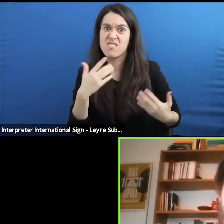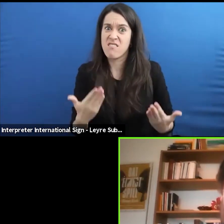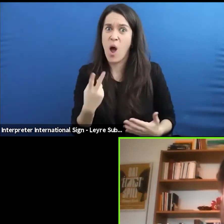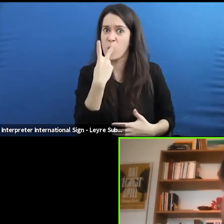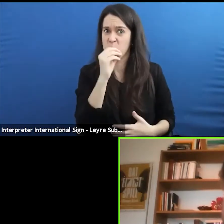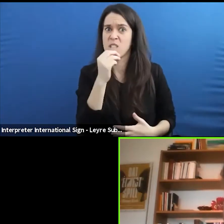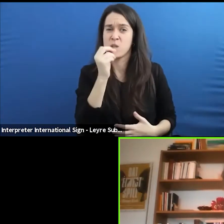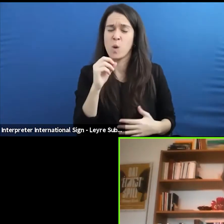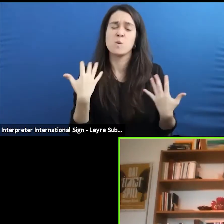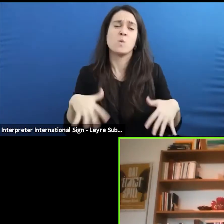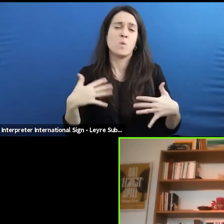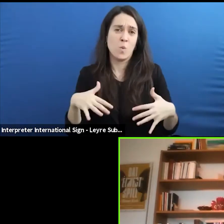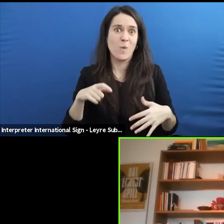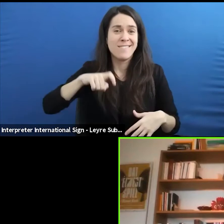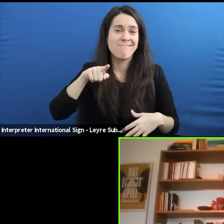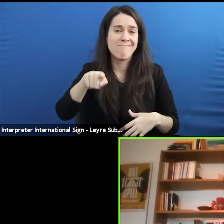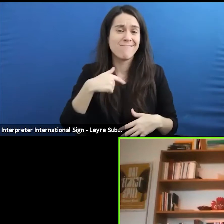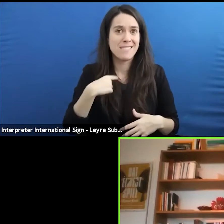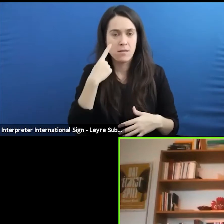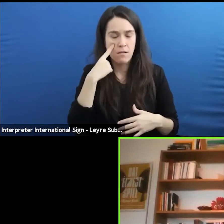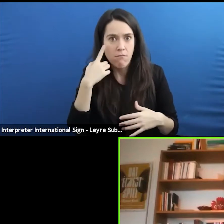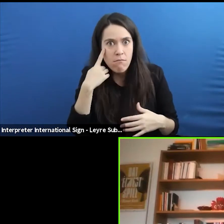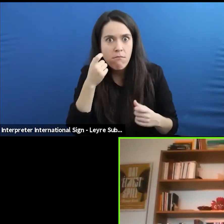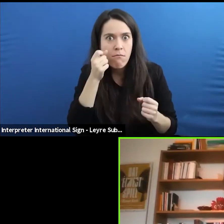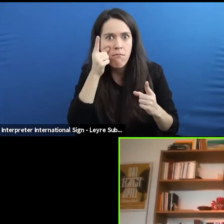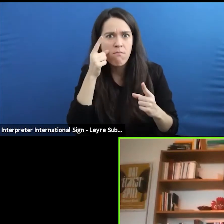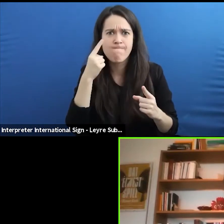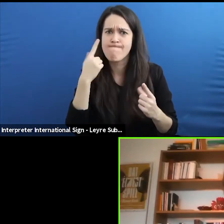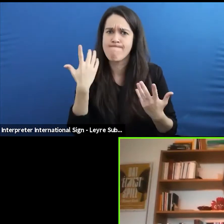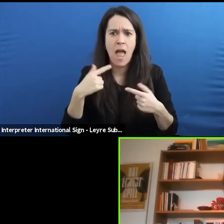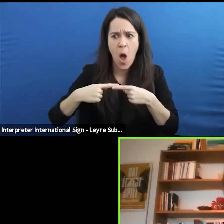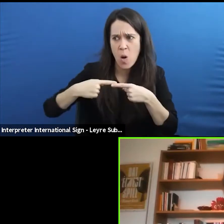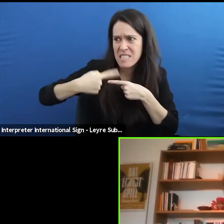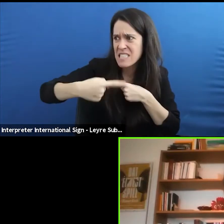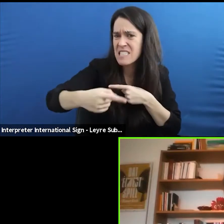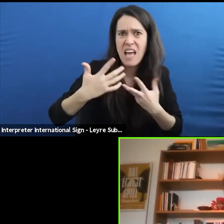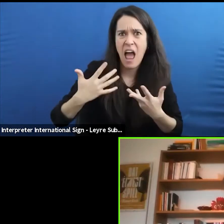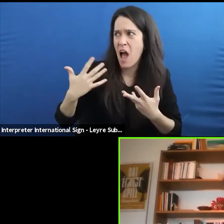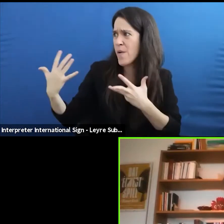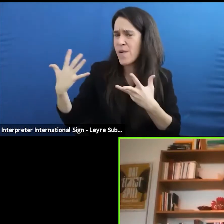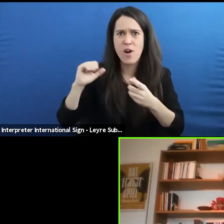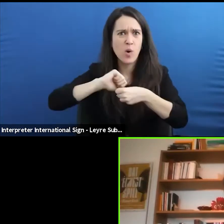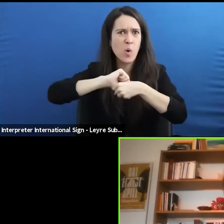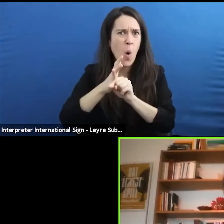only just starting to recognize the consequences and the damages wrote by the Covid 19 pandemic